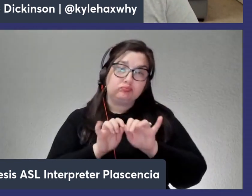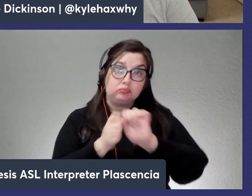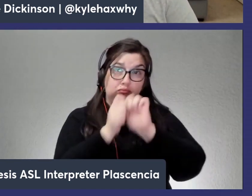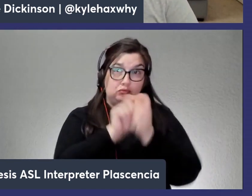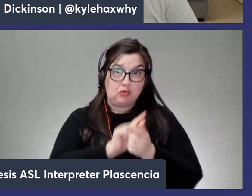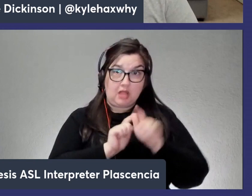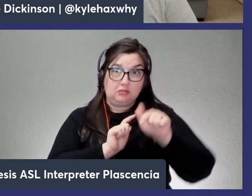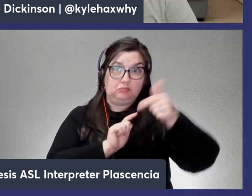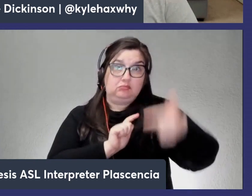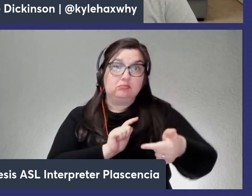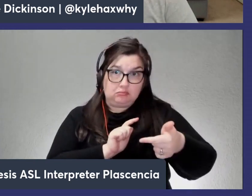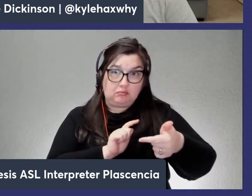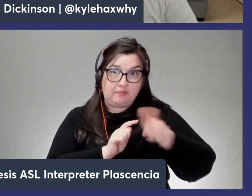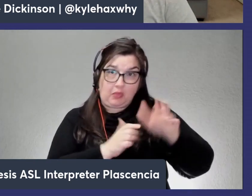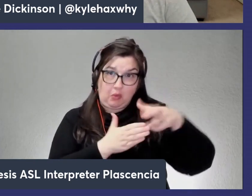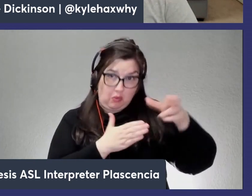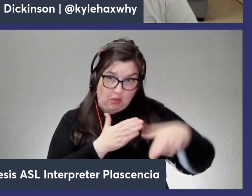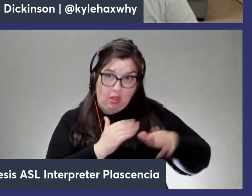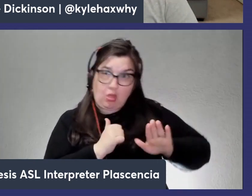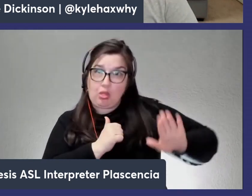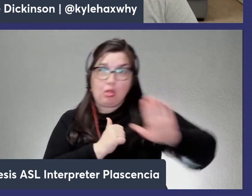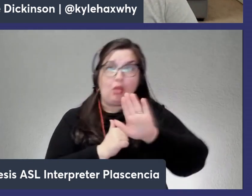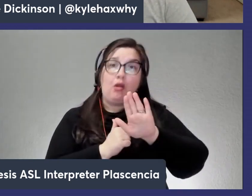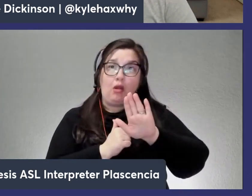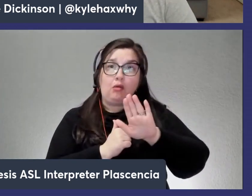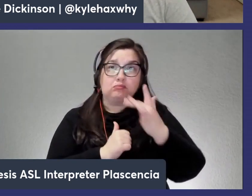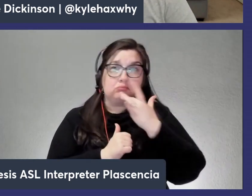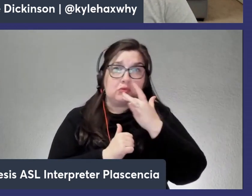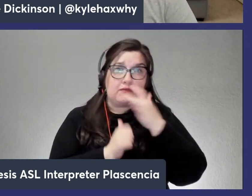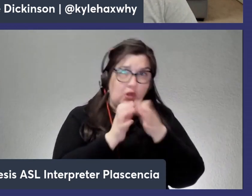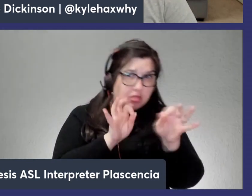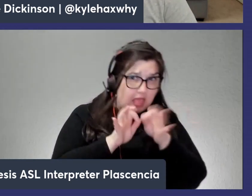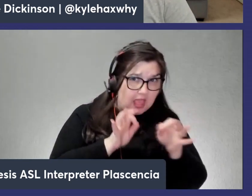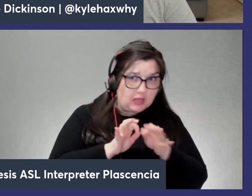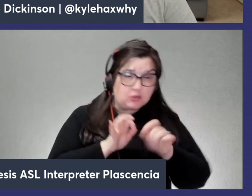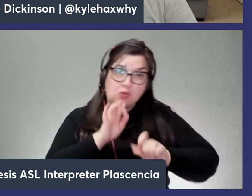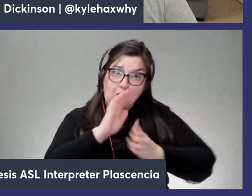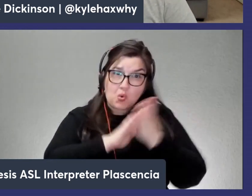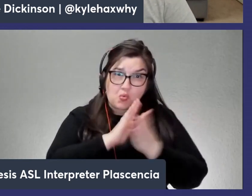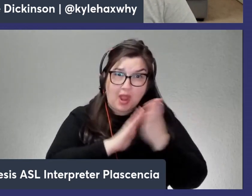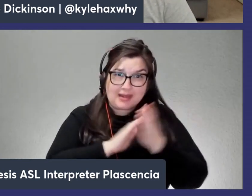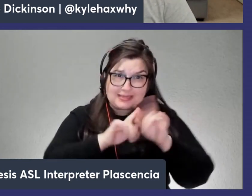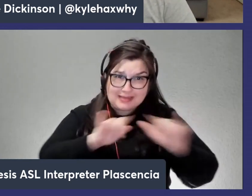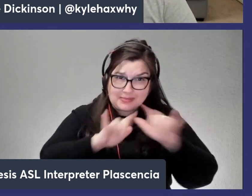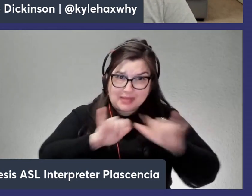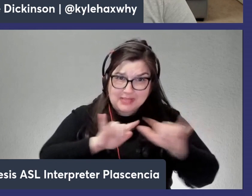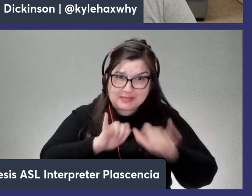we give it to them in their language, and we're running at human speed? That is correct.